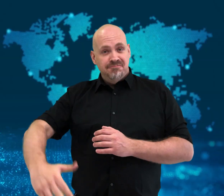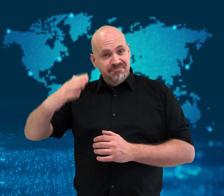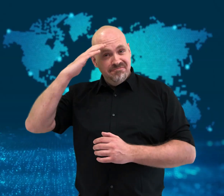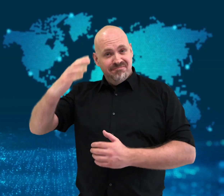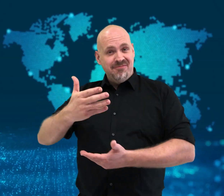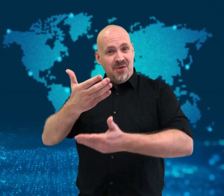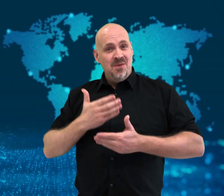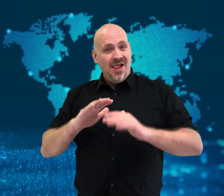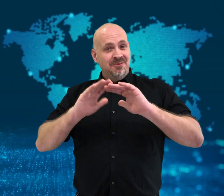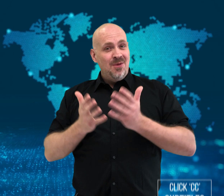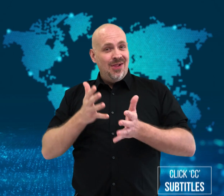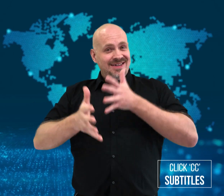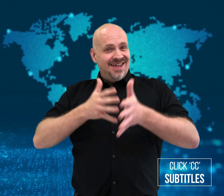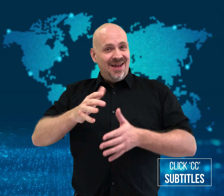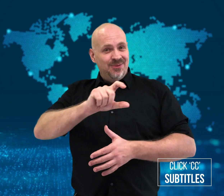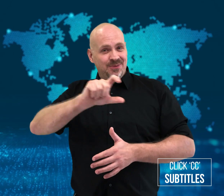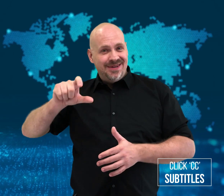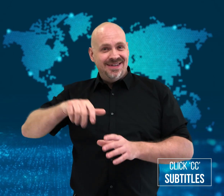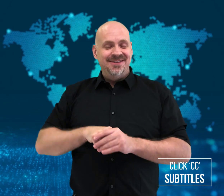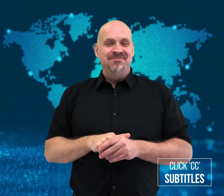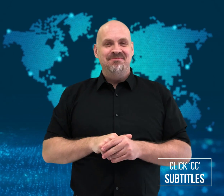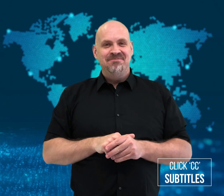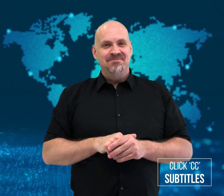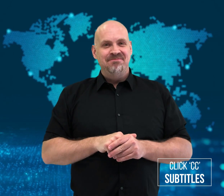Welcome to WorldSign Week!